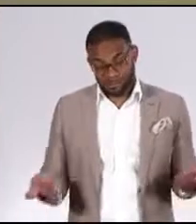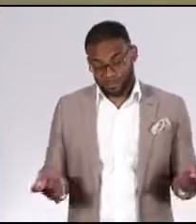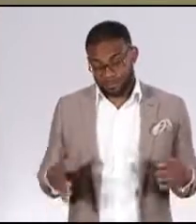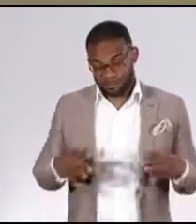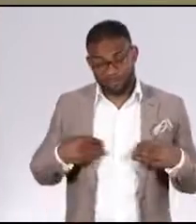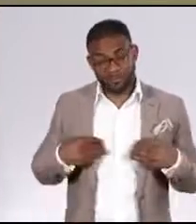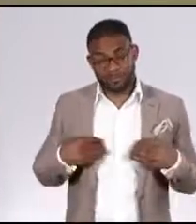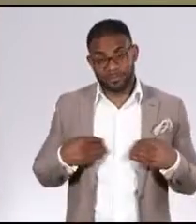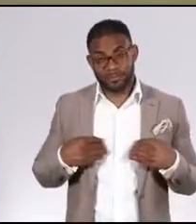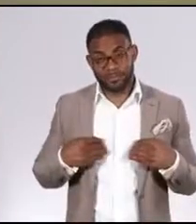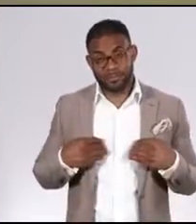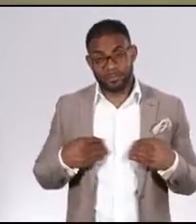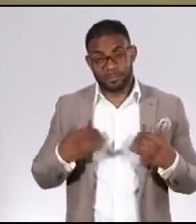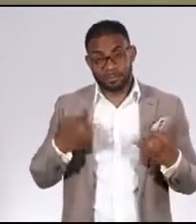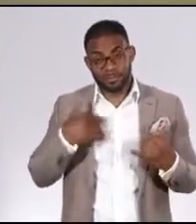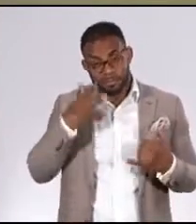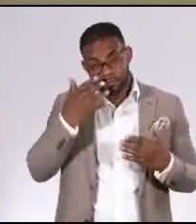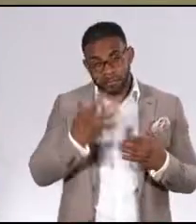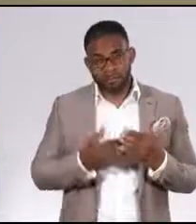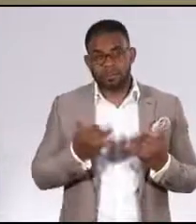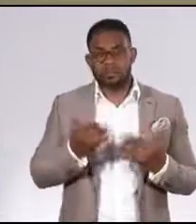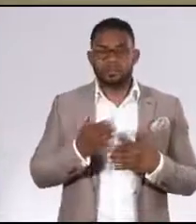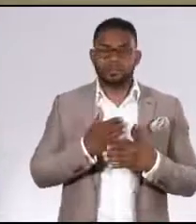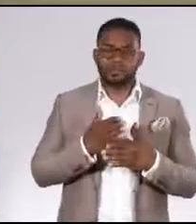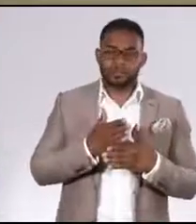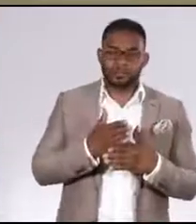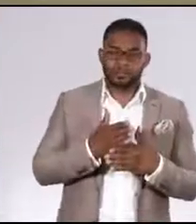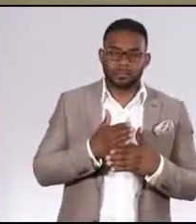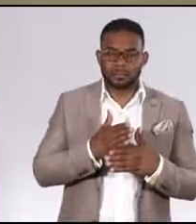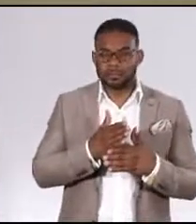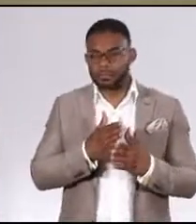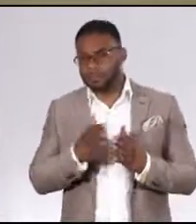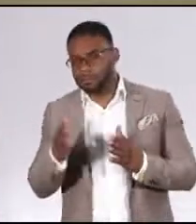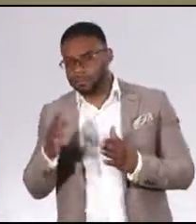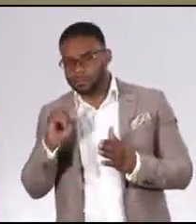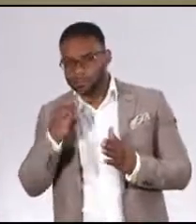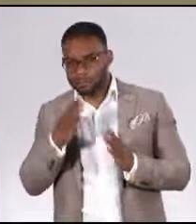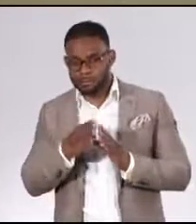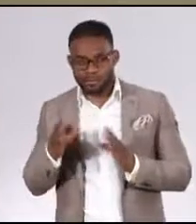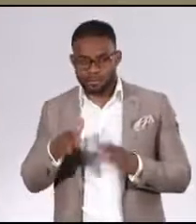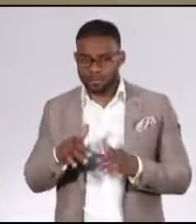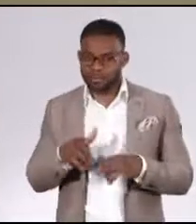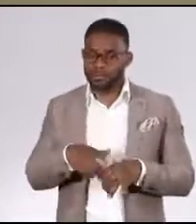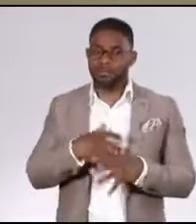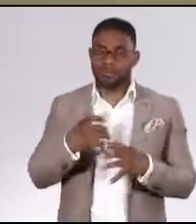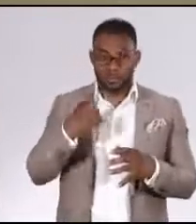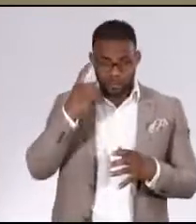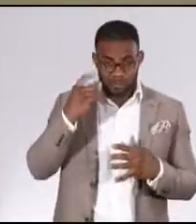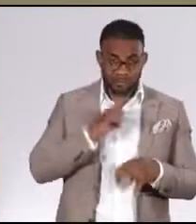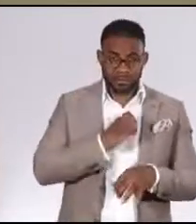Today my hearing loss is now moderate to severe. so It takes a lot of mental energy for me to hear.